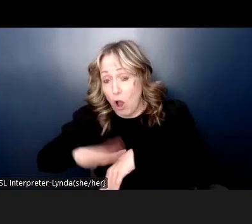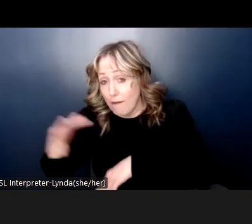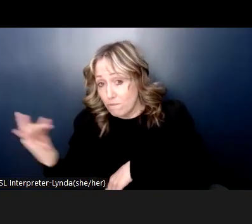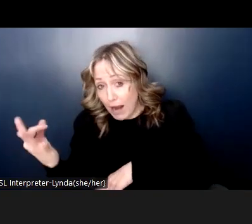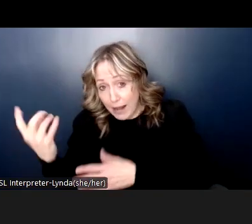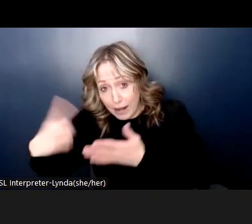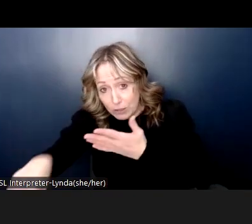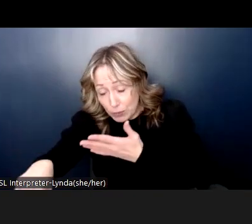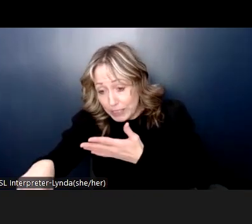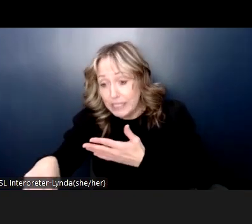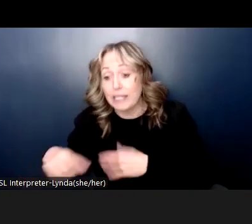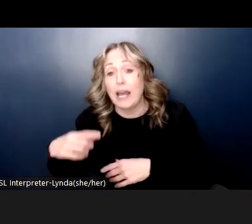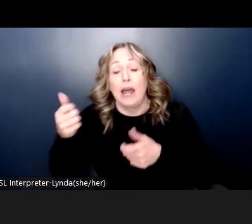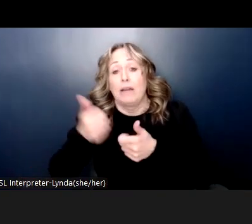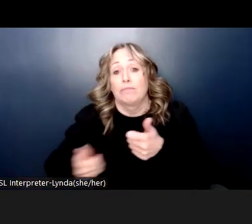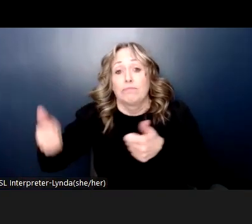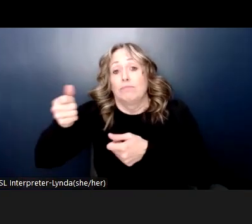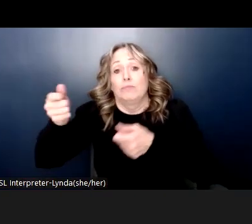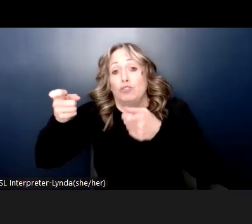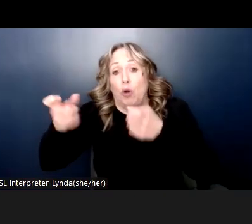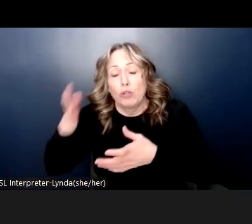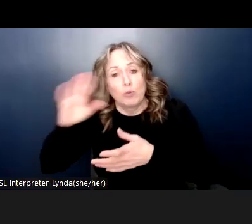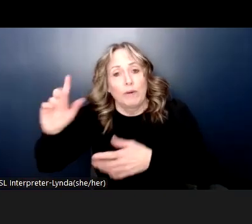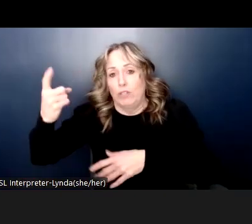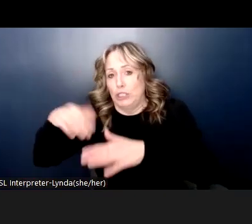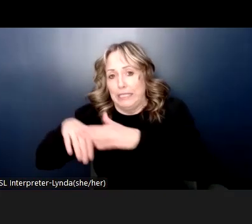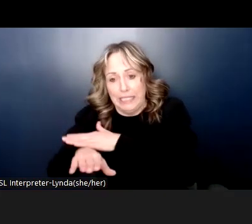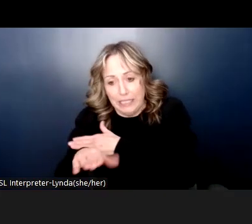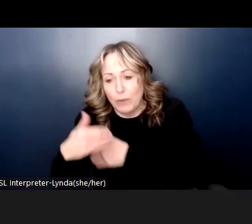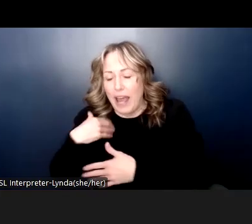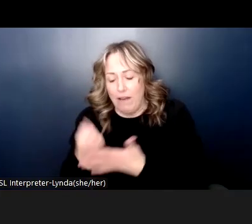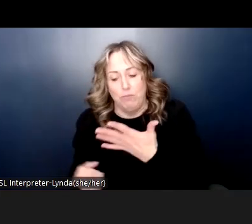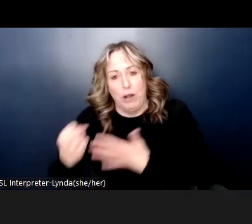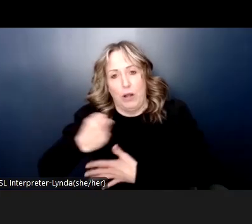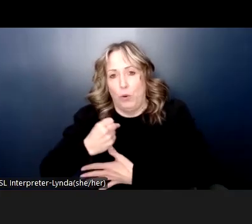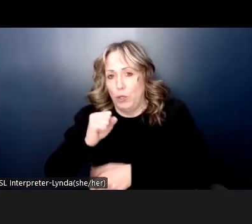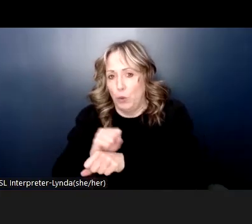The comptroller's office will be the first ones in. We have some priority work that we will process through the weekend.